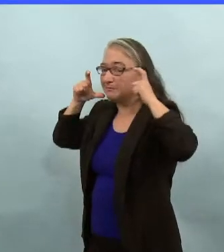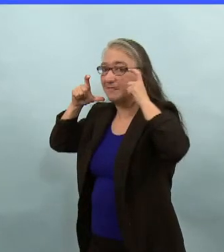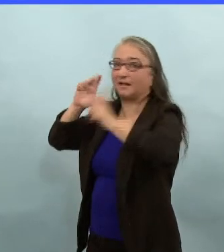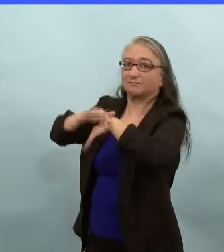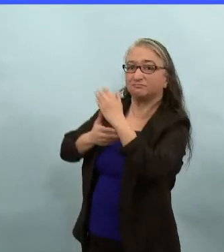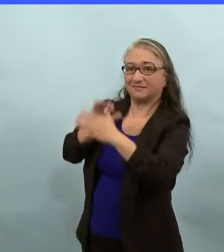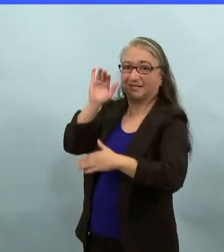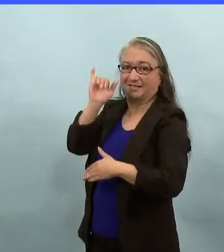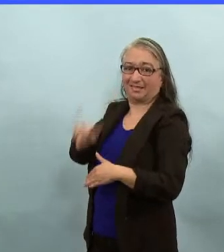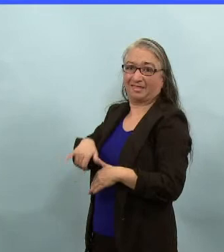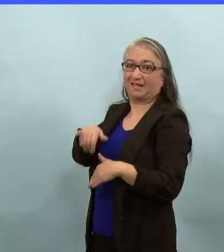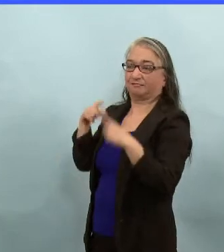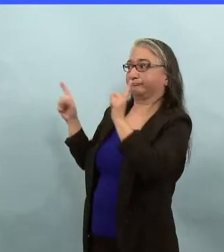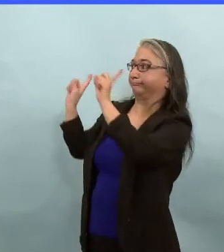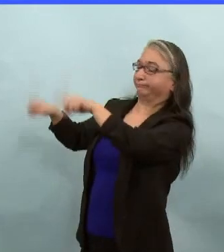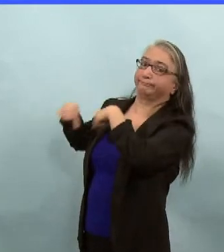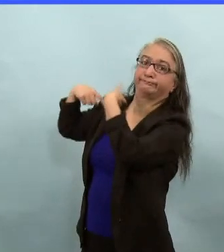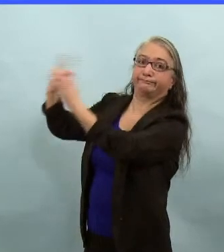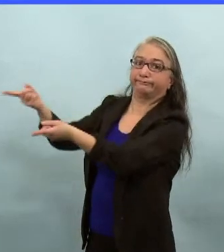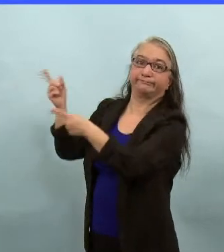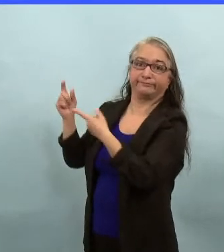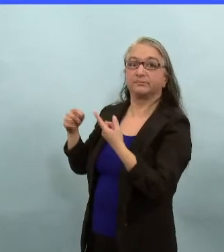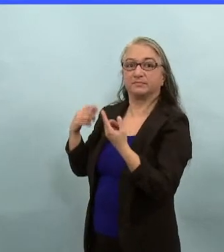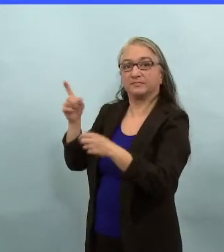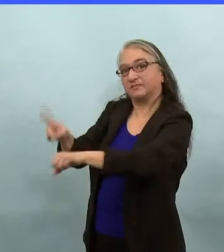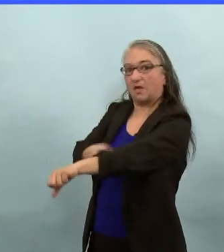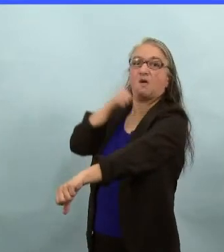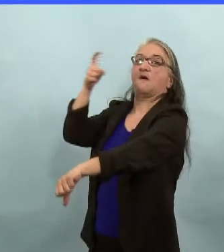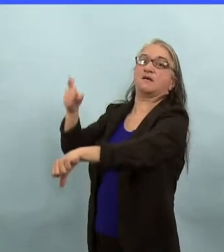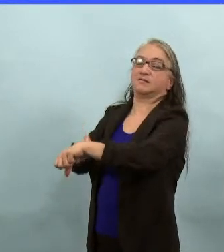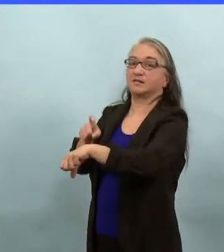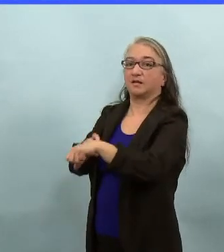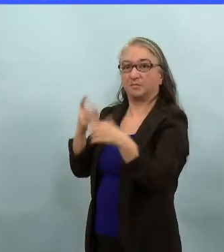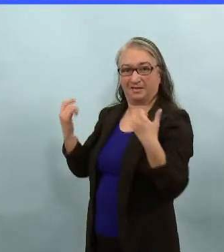more people will take up that message than did a month ago that's a really good question and